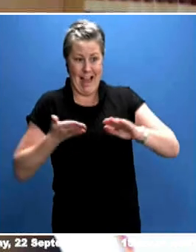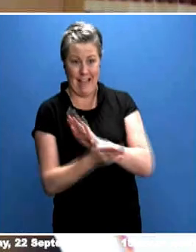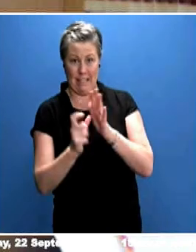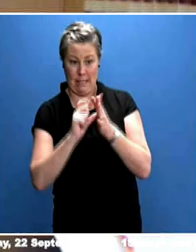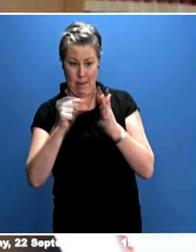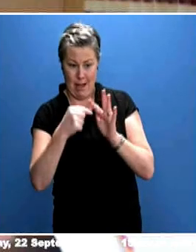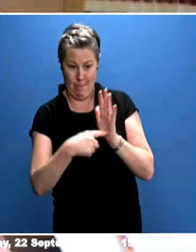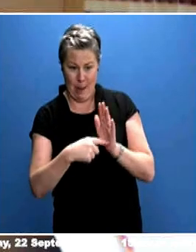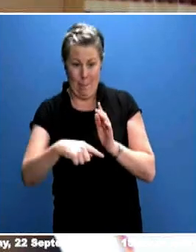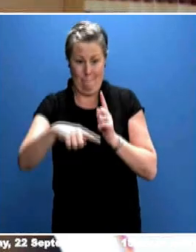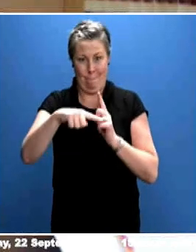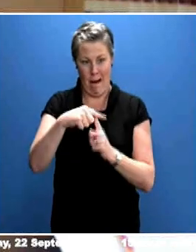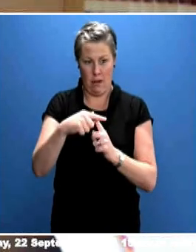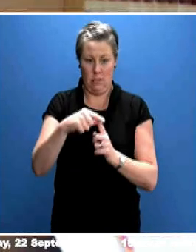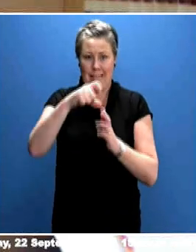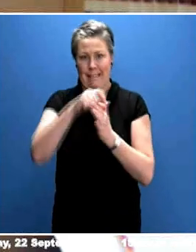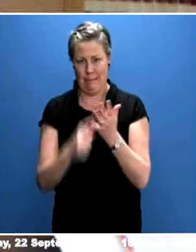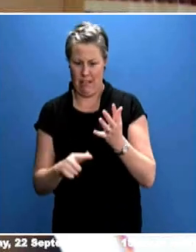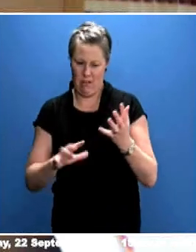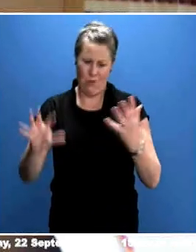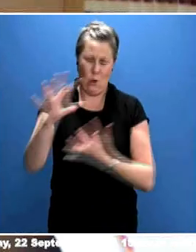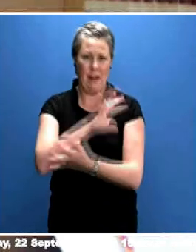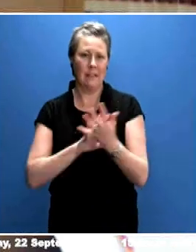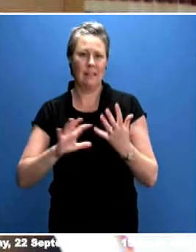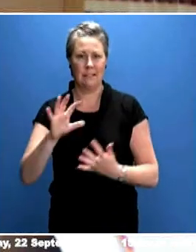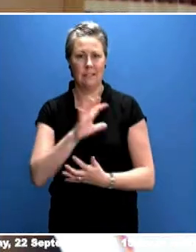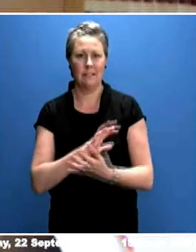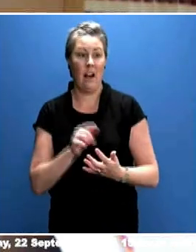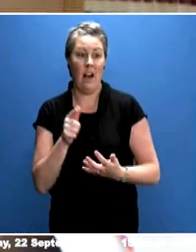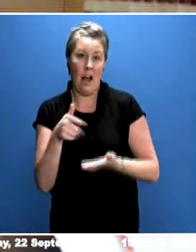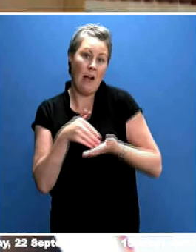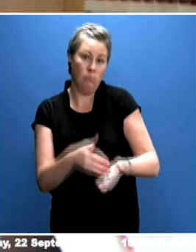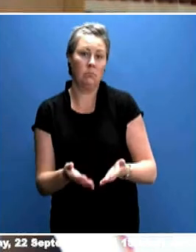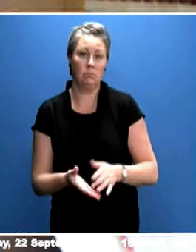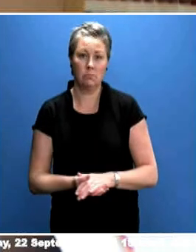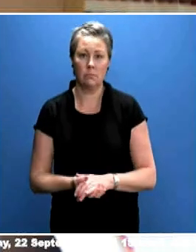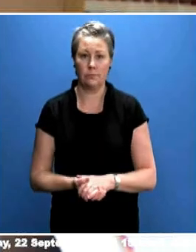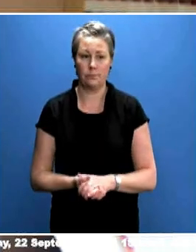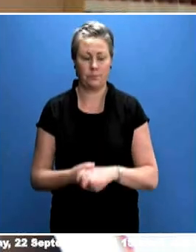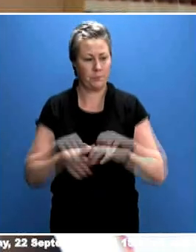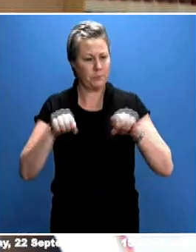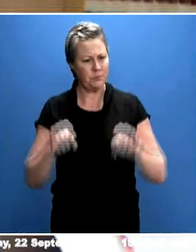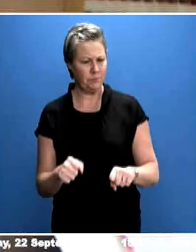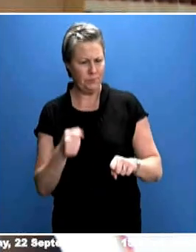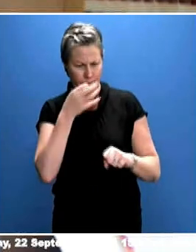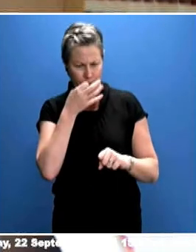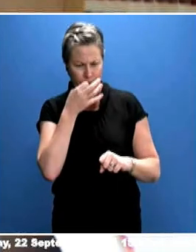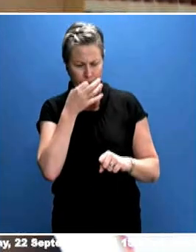and a range of other needs in that mix, as well. Yes, thank you. It might be helpful to put this in context.